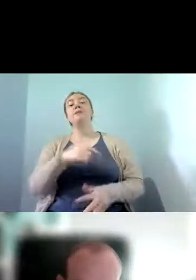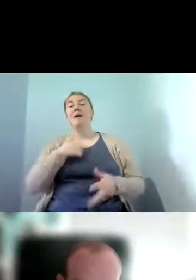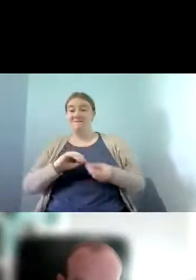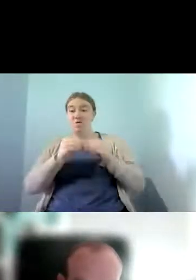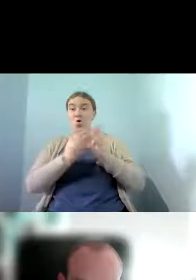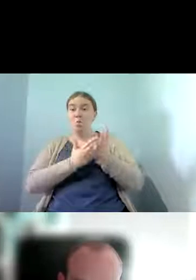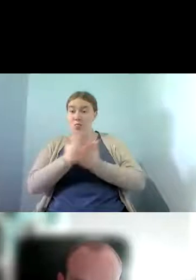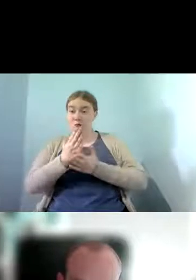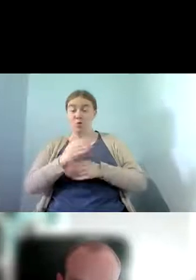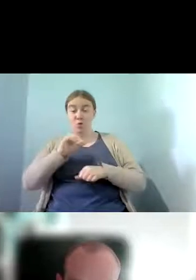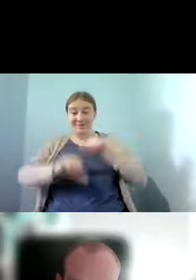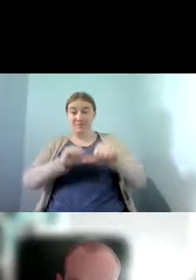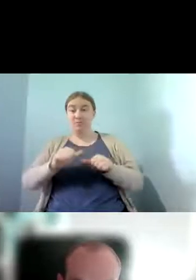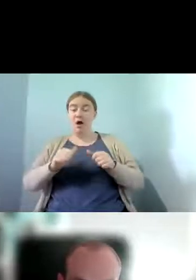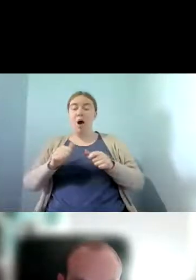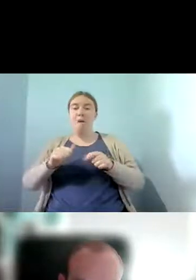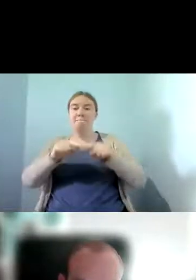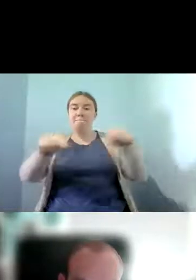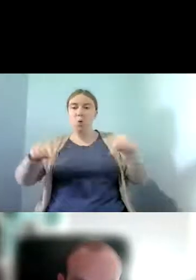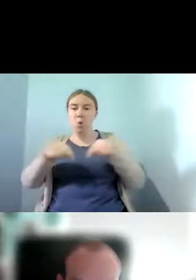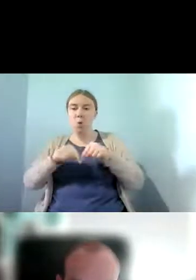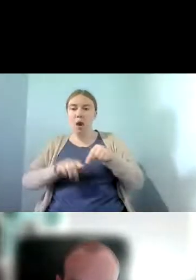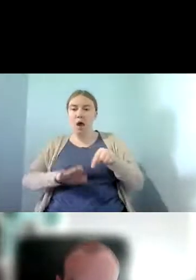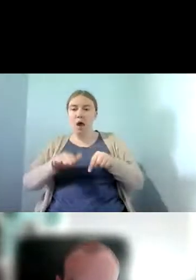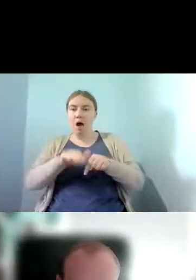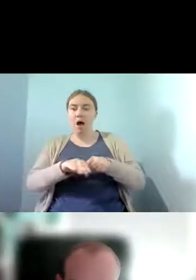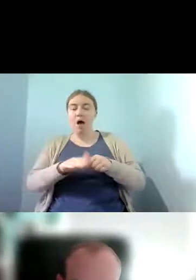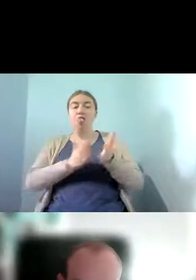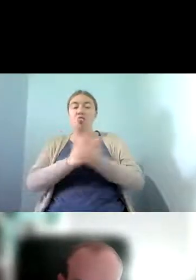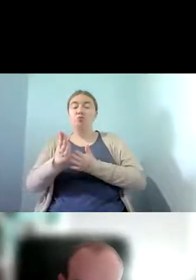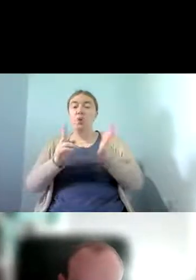series of pools with what we call nibs and c-sections at the upstream end